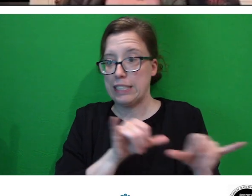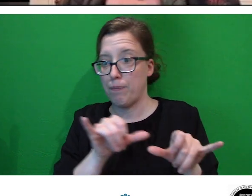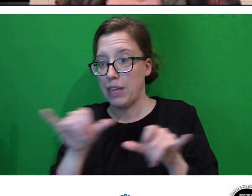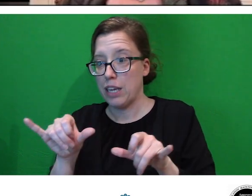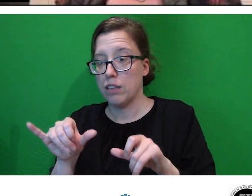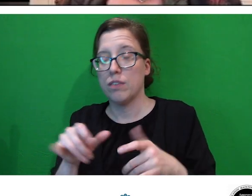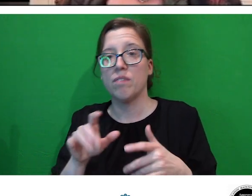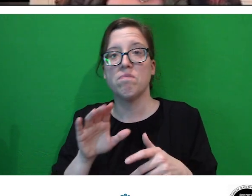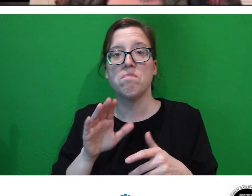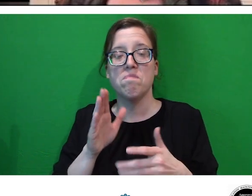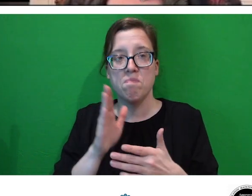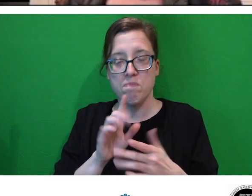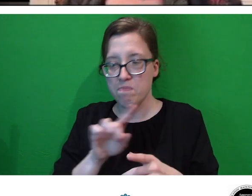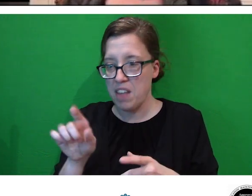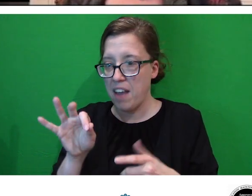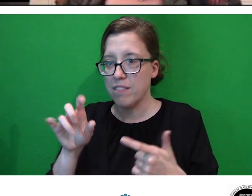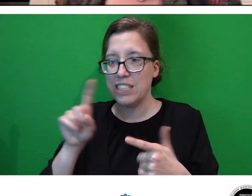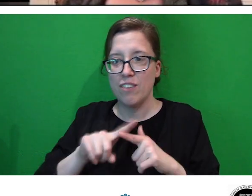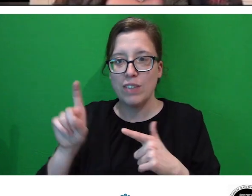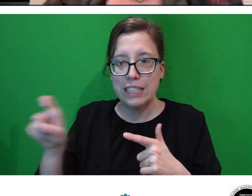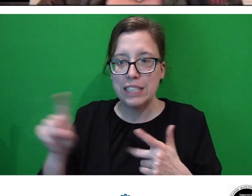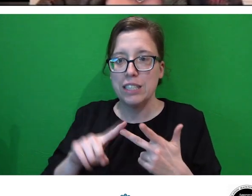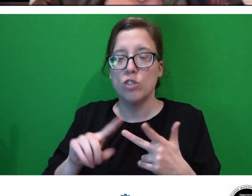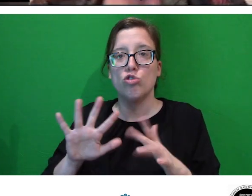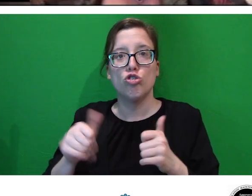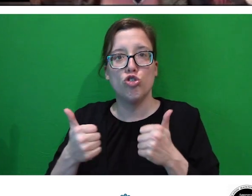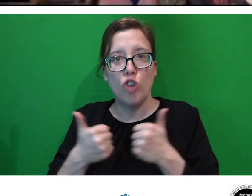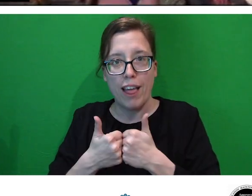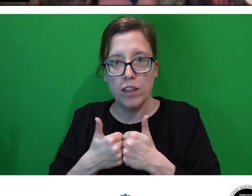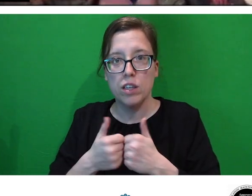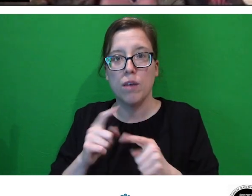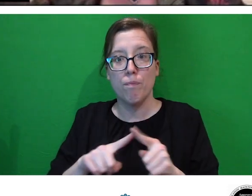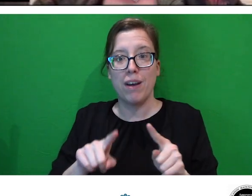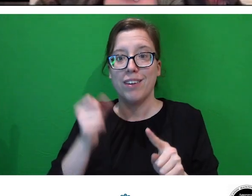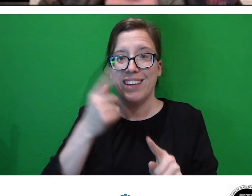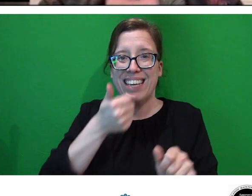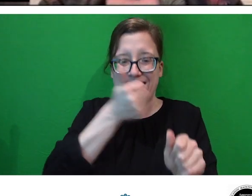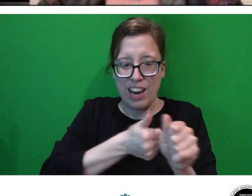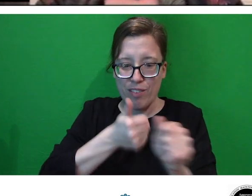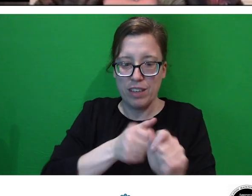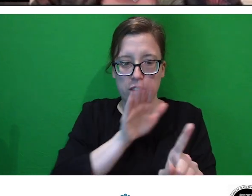They just are. We've tried to point out similarities of characteristics,